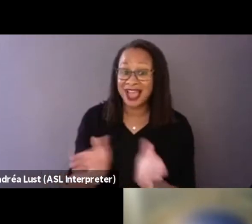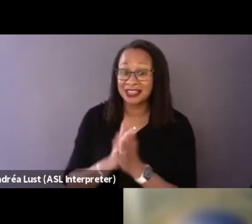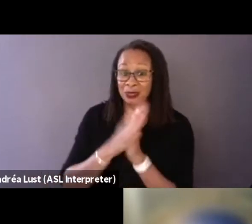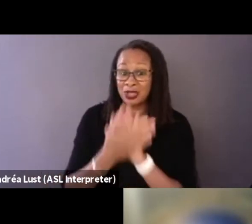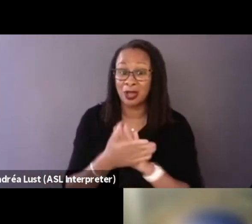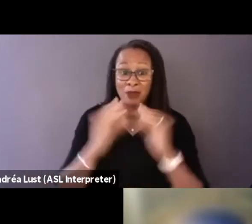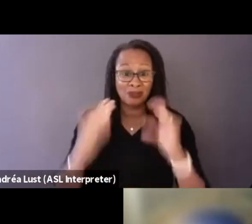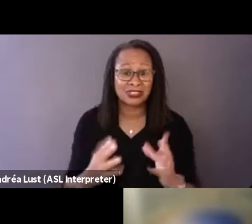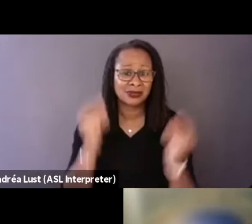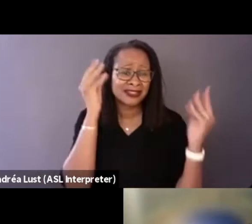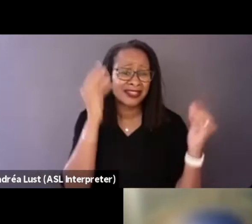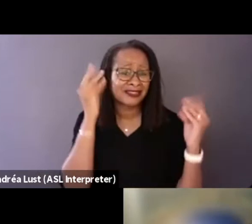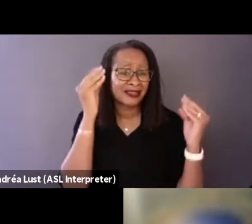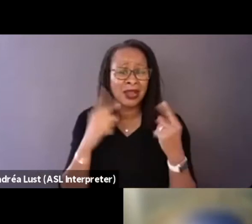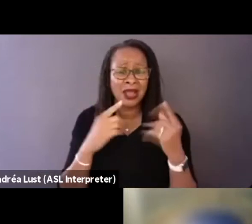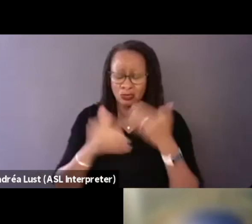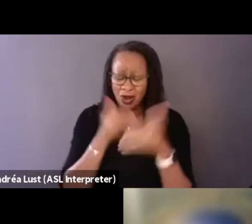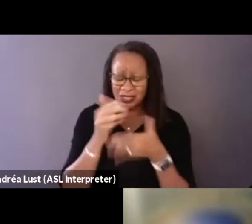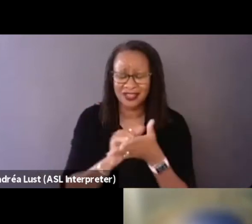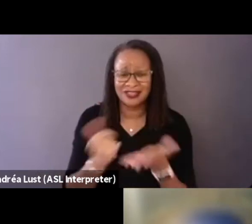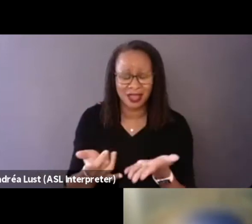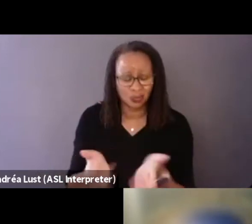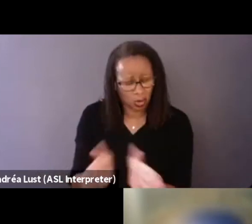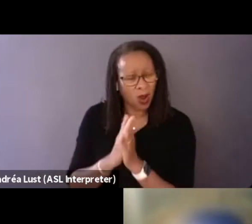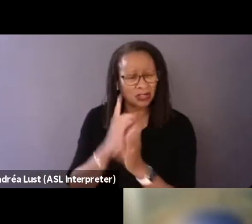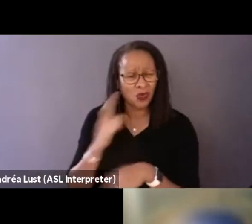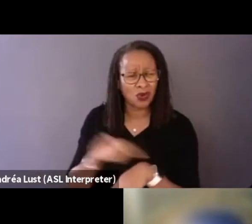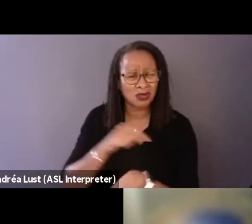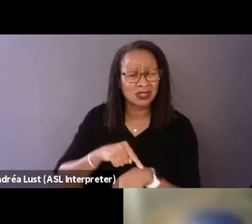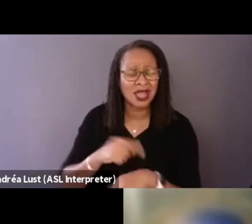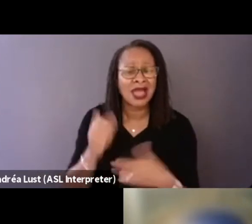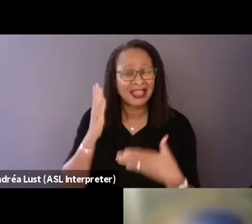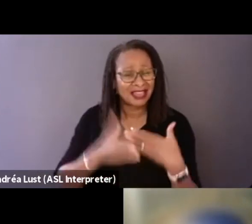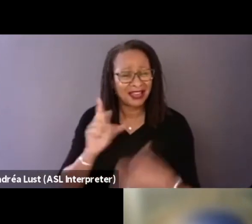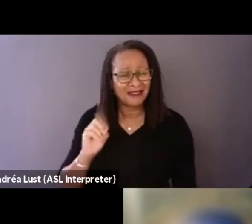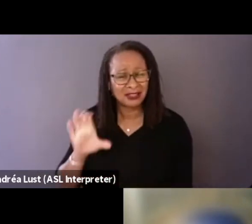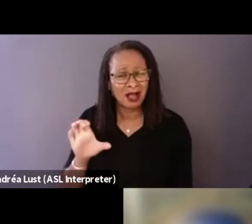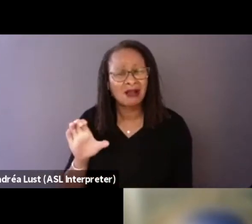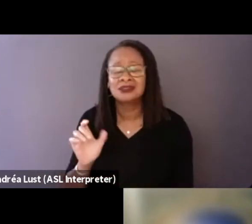and processing it for a little while. And I will tell you that by the end of this documentary, I was crying,